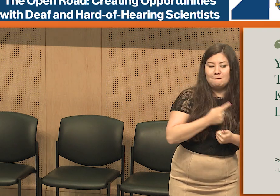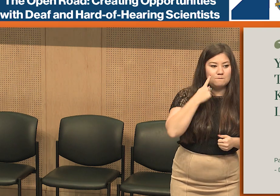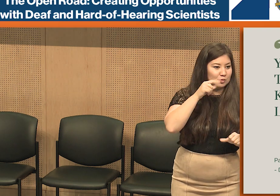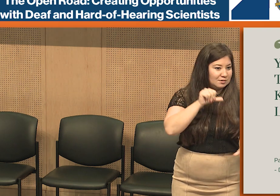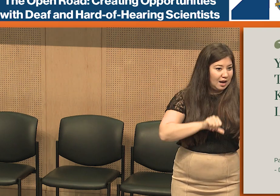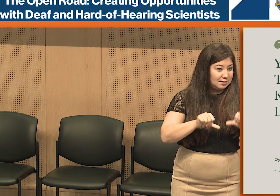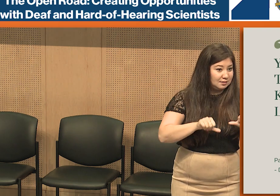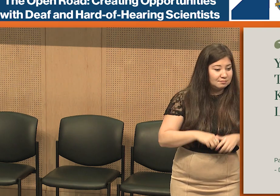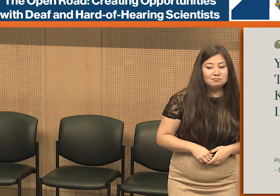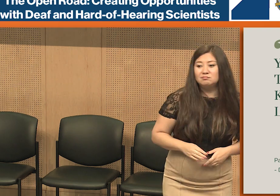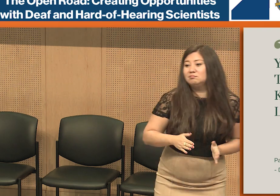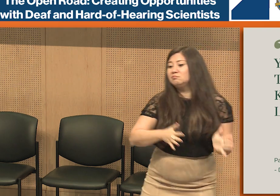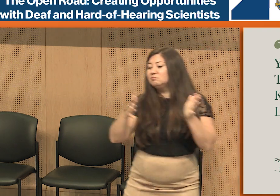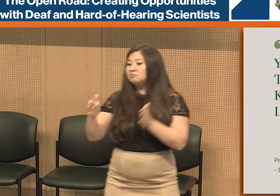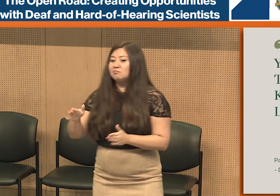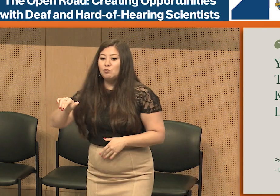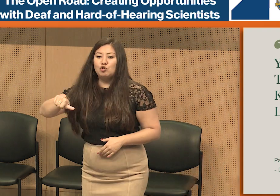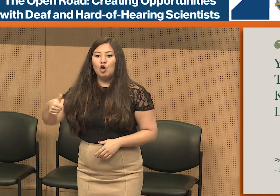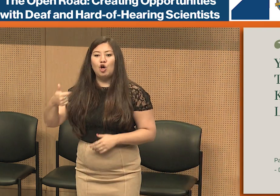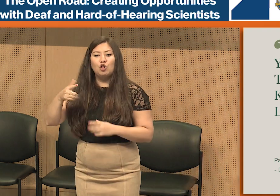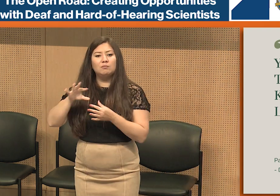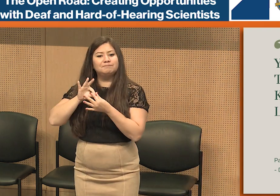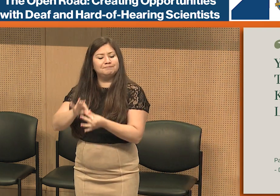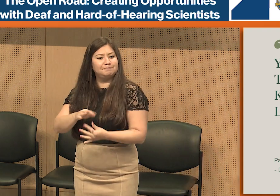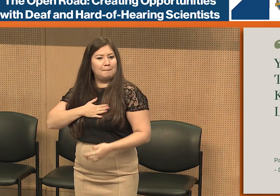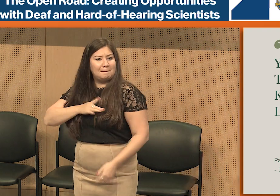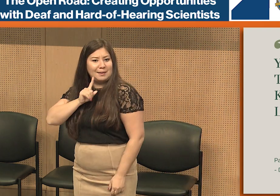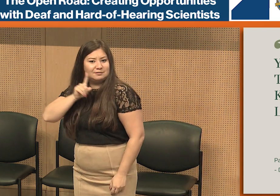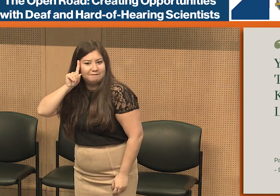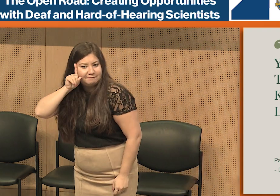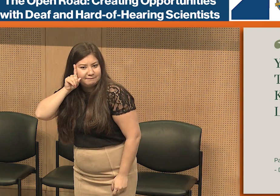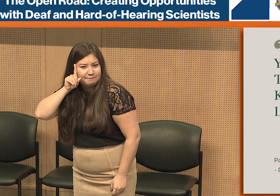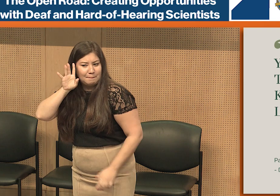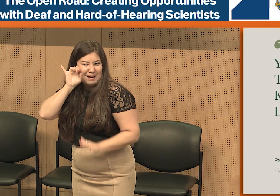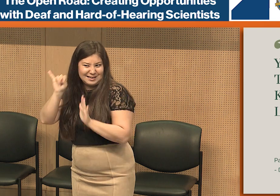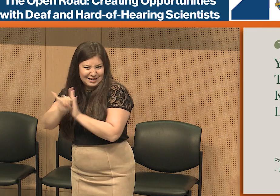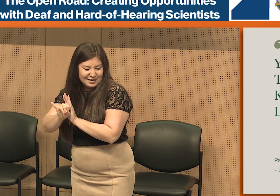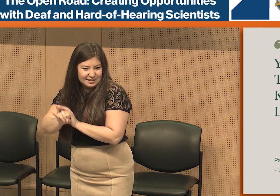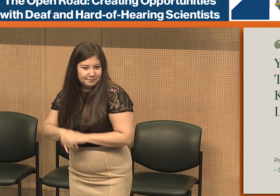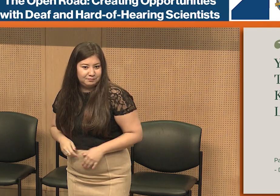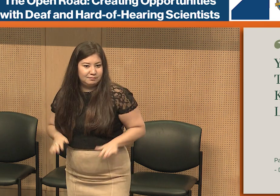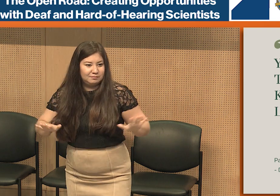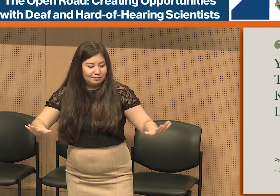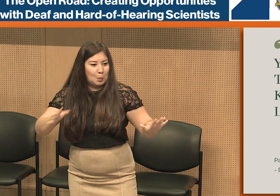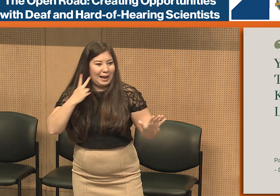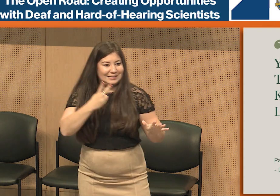One talked about my love for science and another talked about-- talks about my Deaf identity.